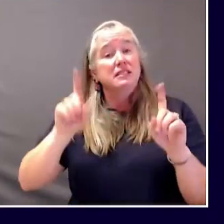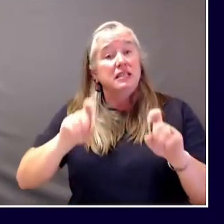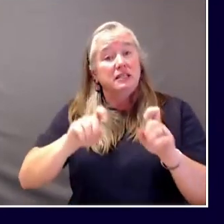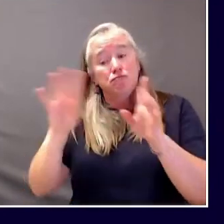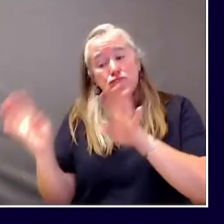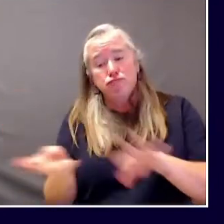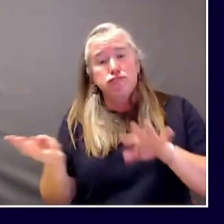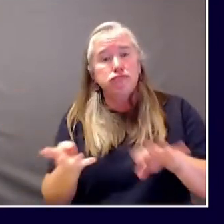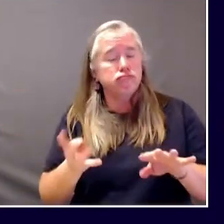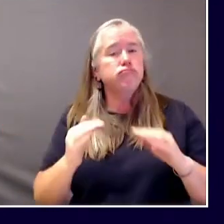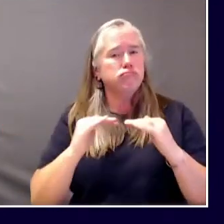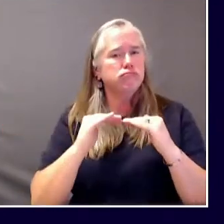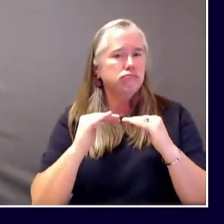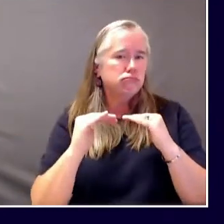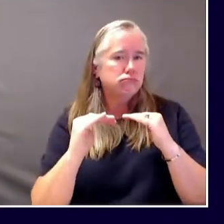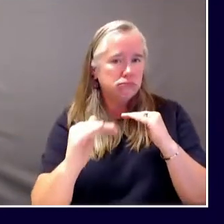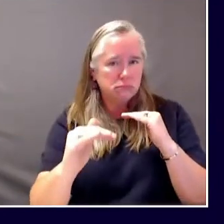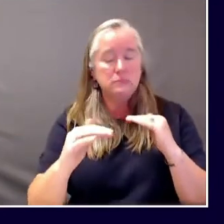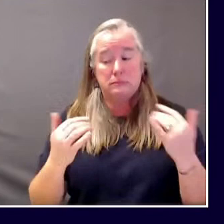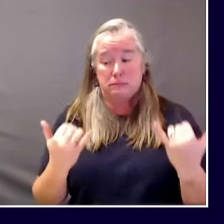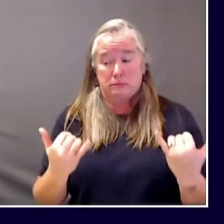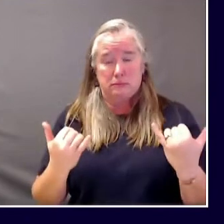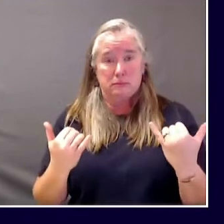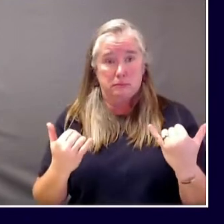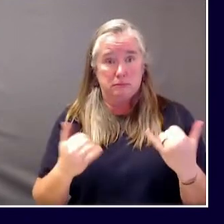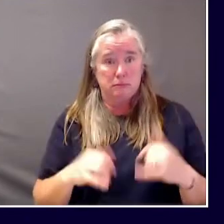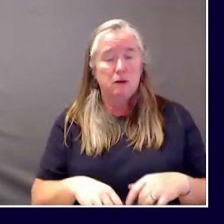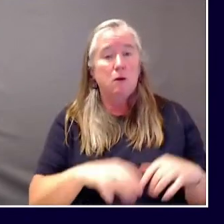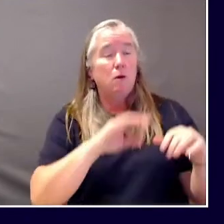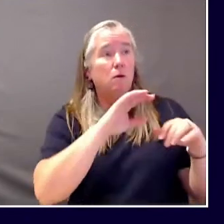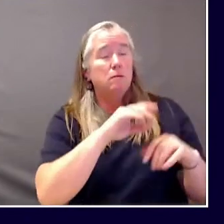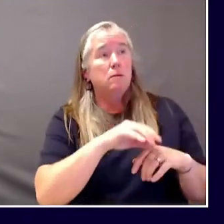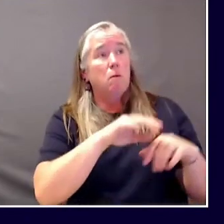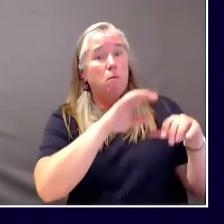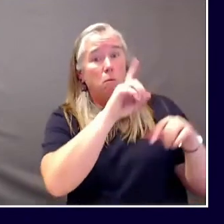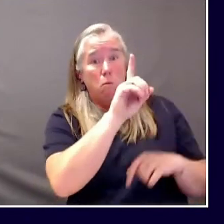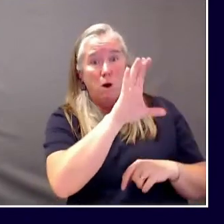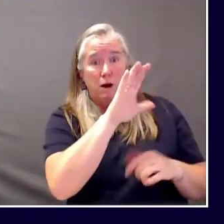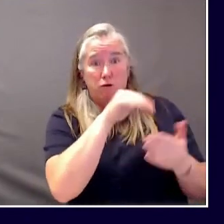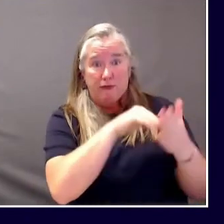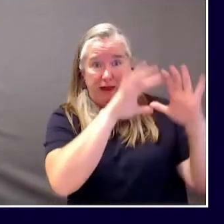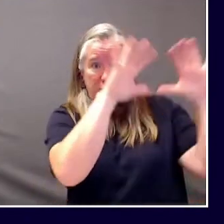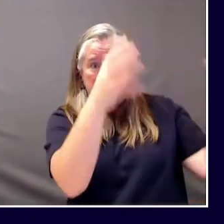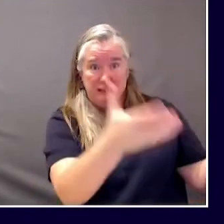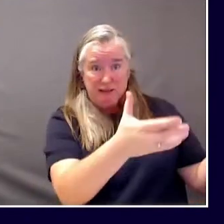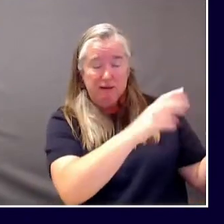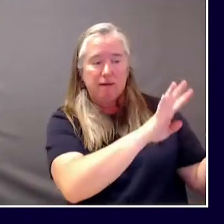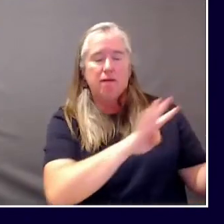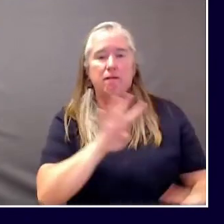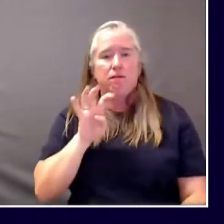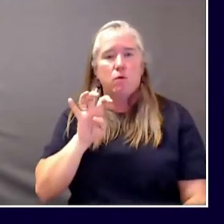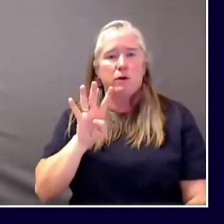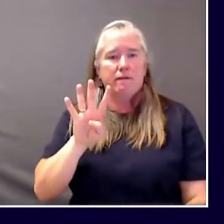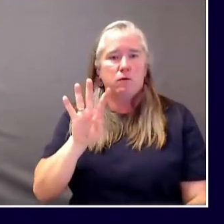our current testing volume in Maine stands at four hundred and